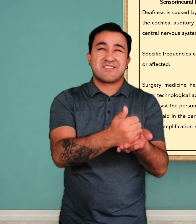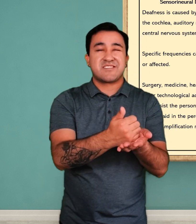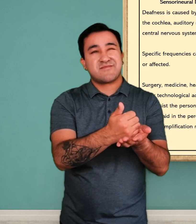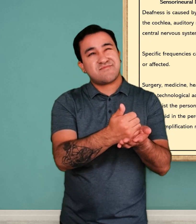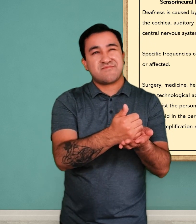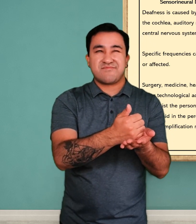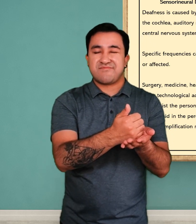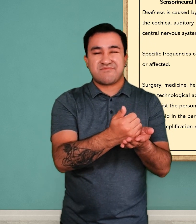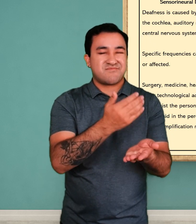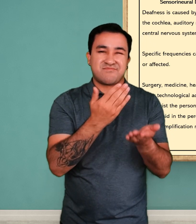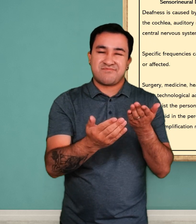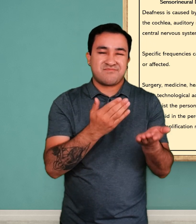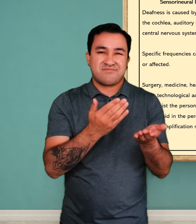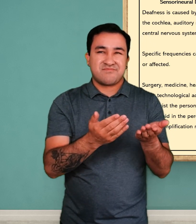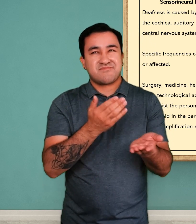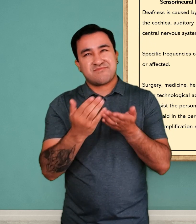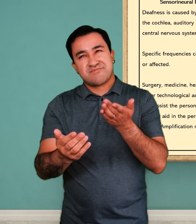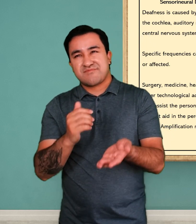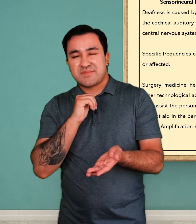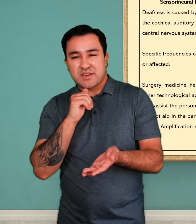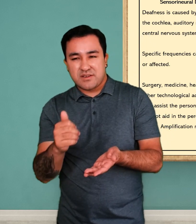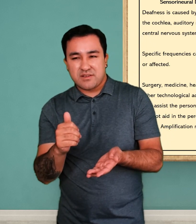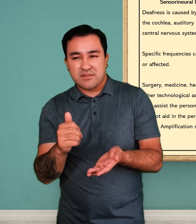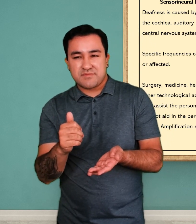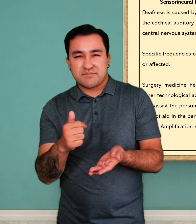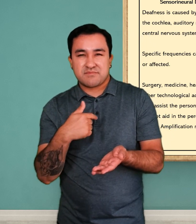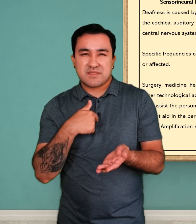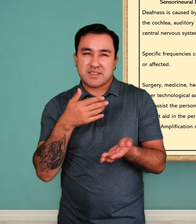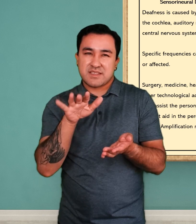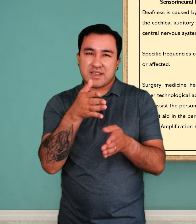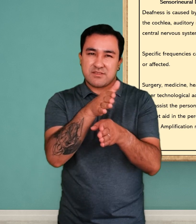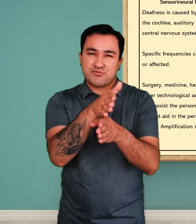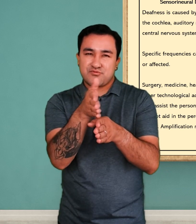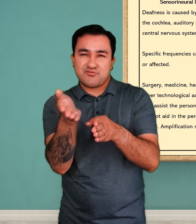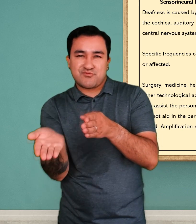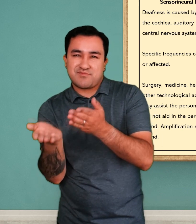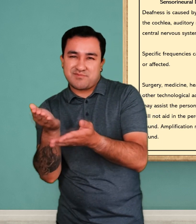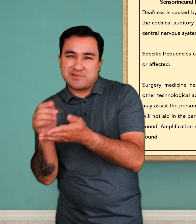person but most likely will not aid the person s perception of sound.